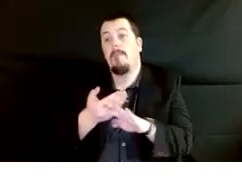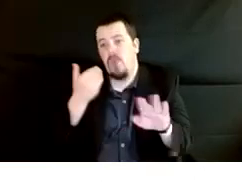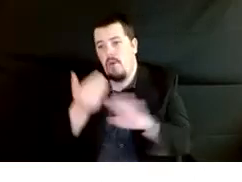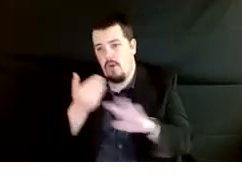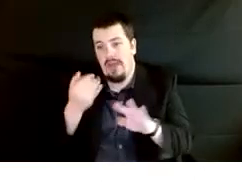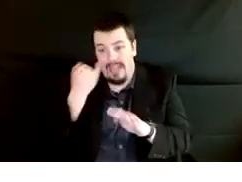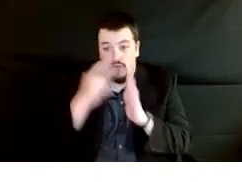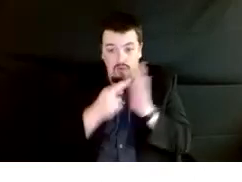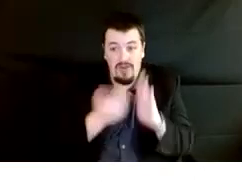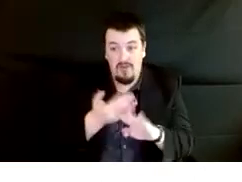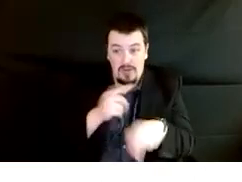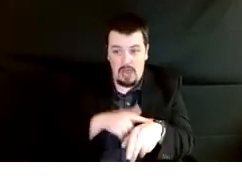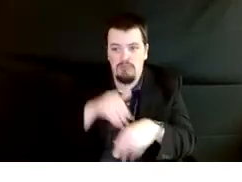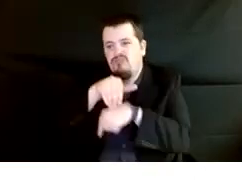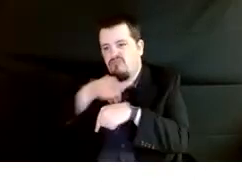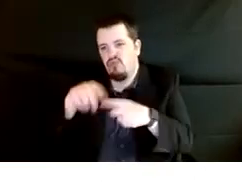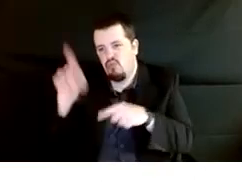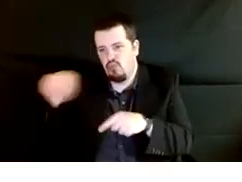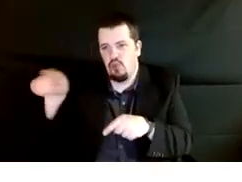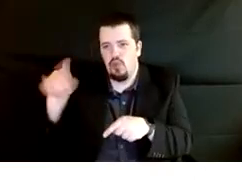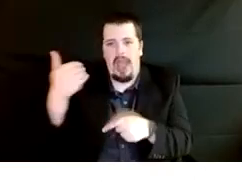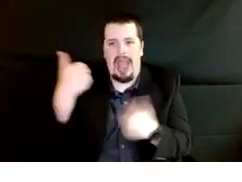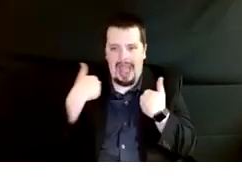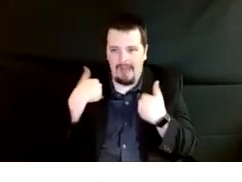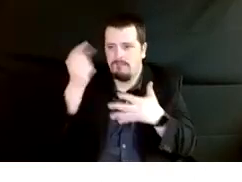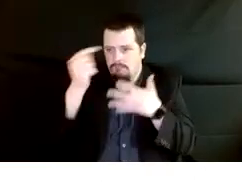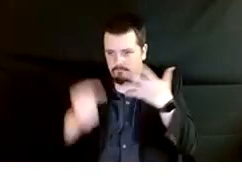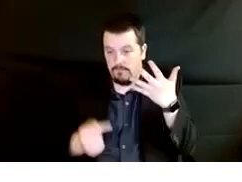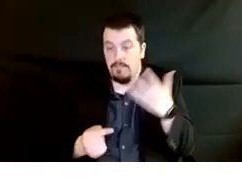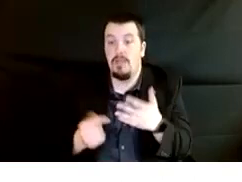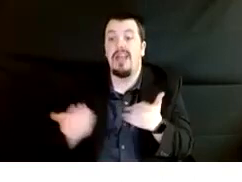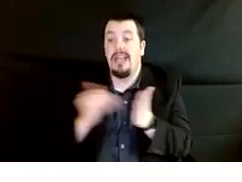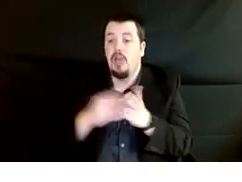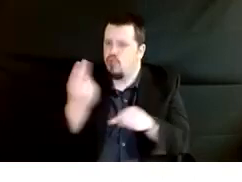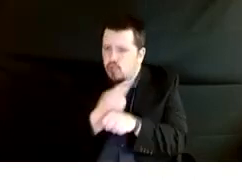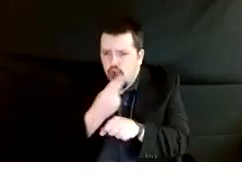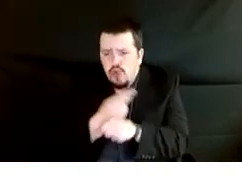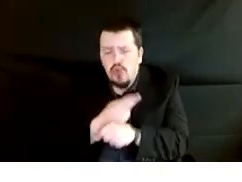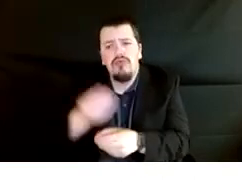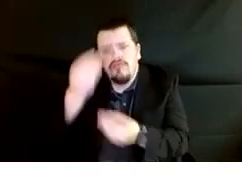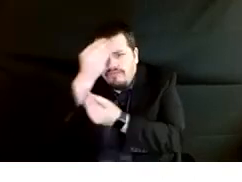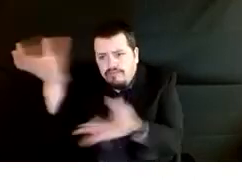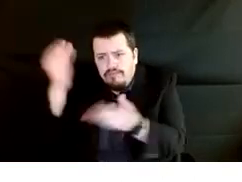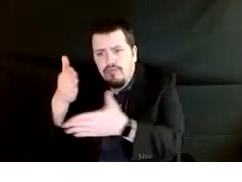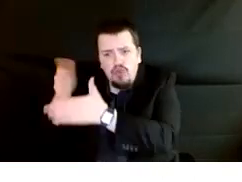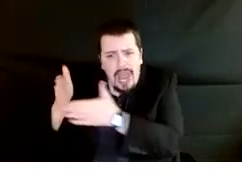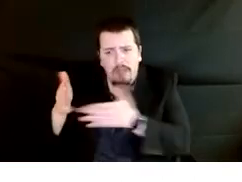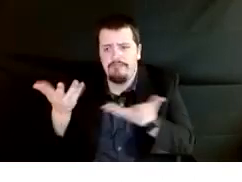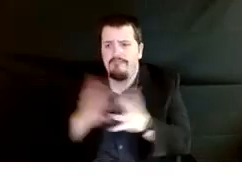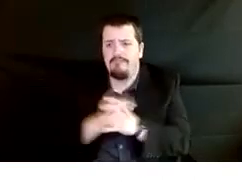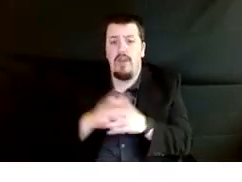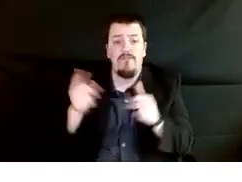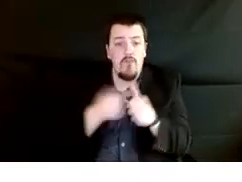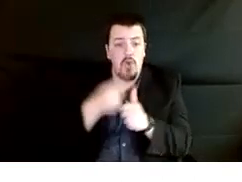ahead of time so that you have those, again use them, share them.. but the first resource we have is